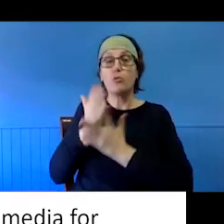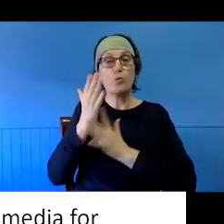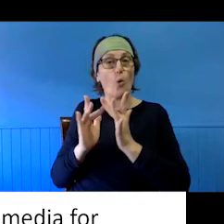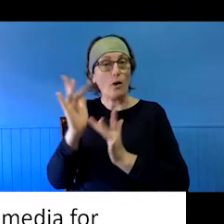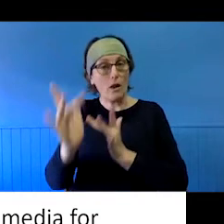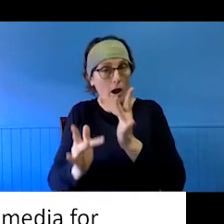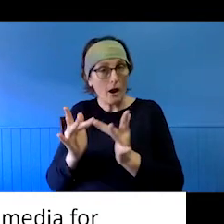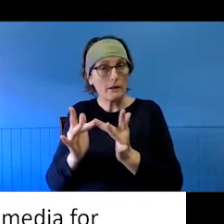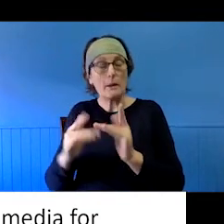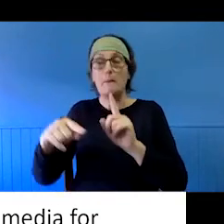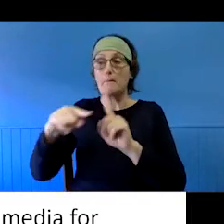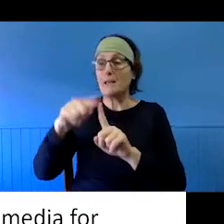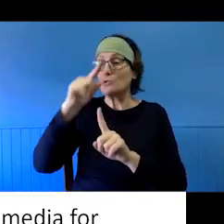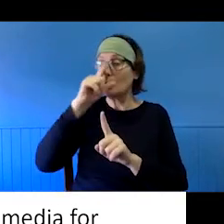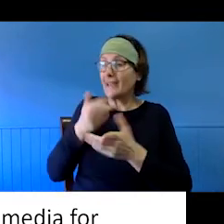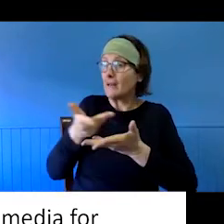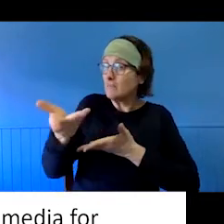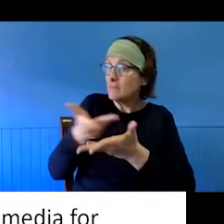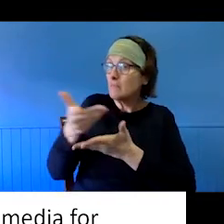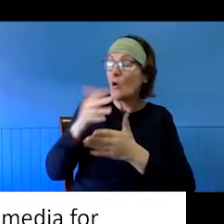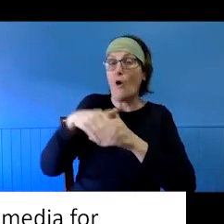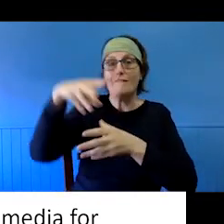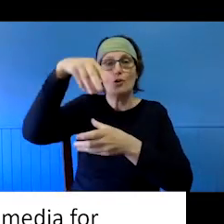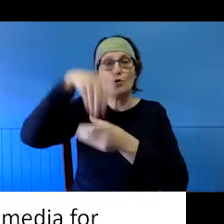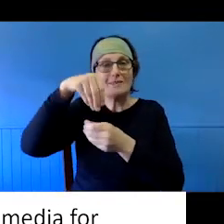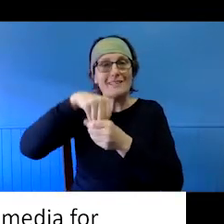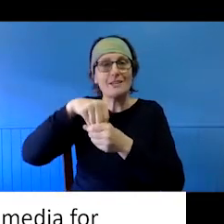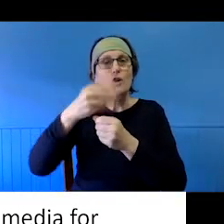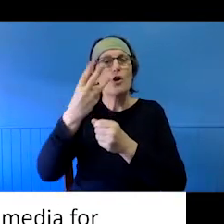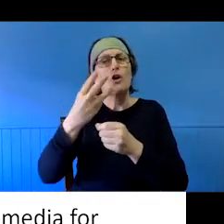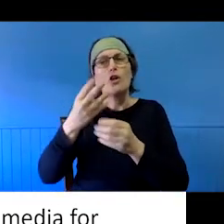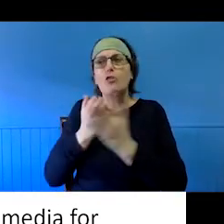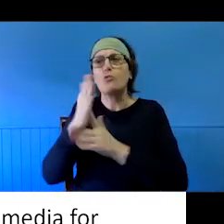with our students through the content of multiple means of representation.